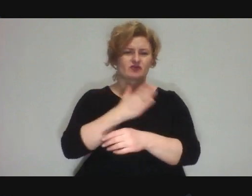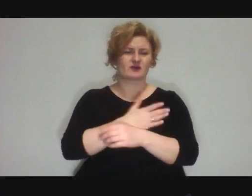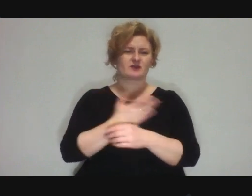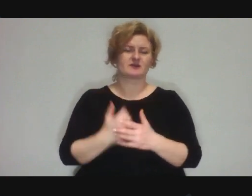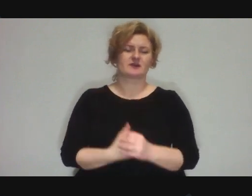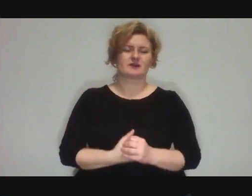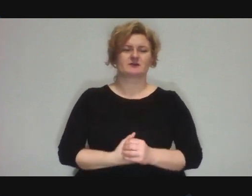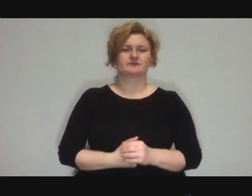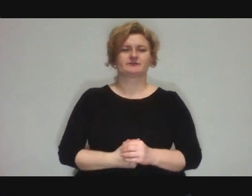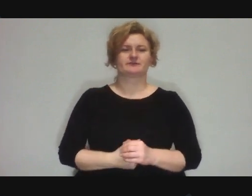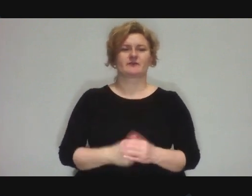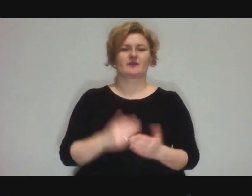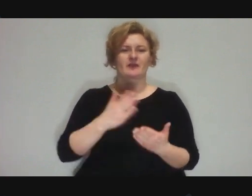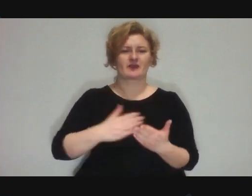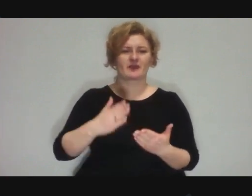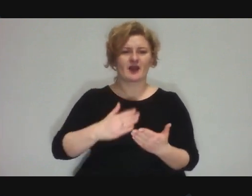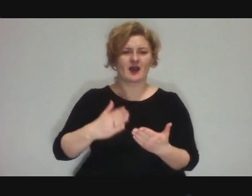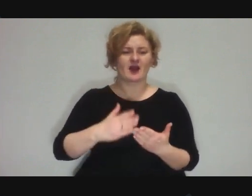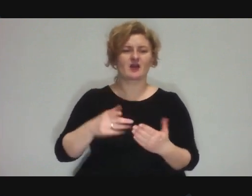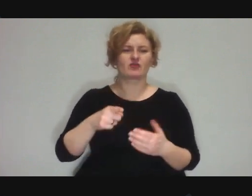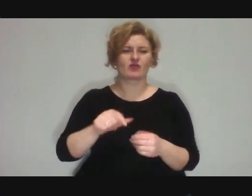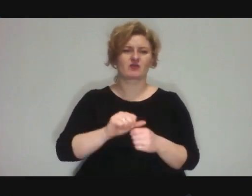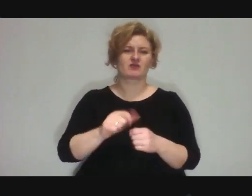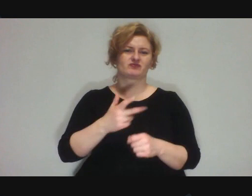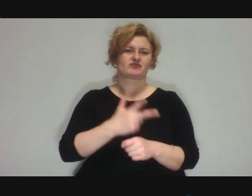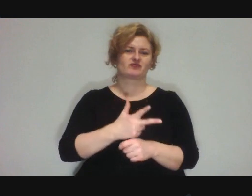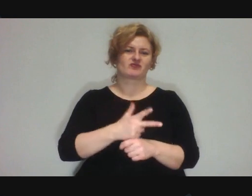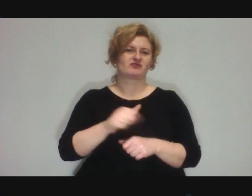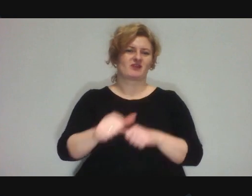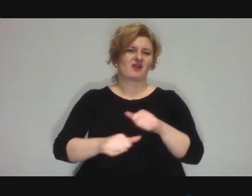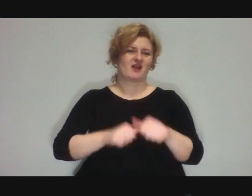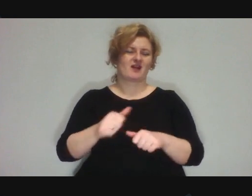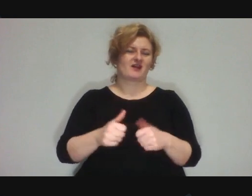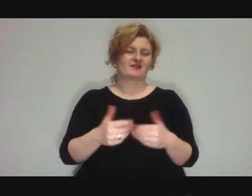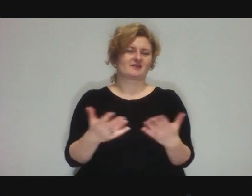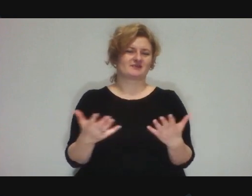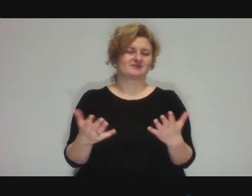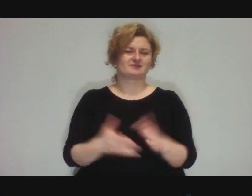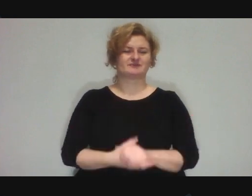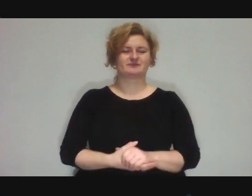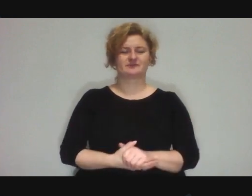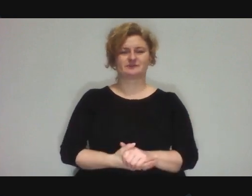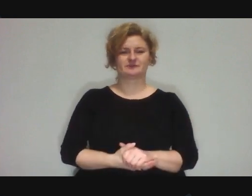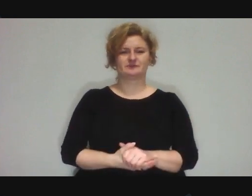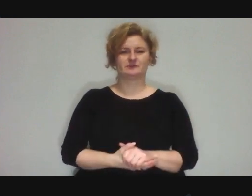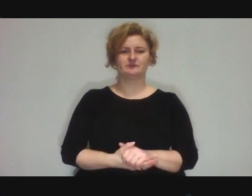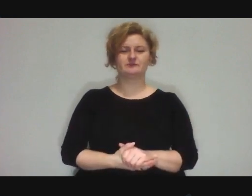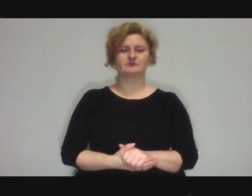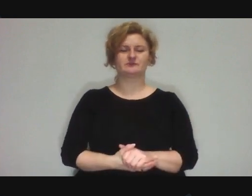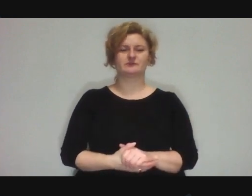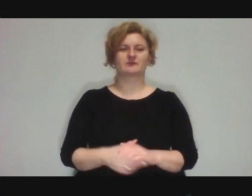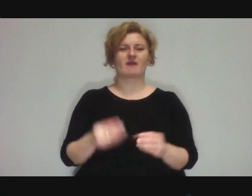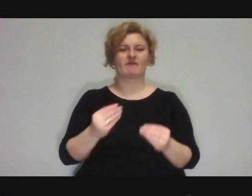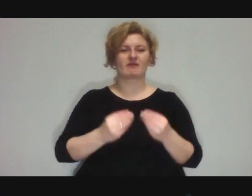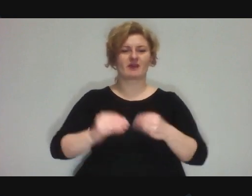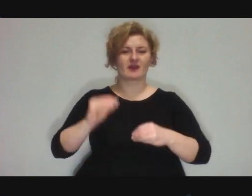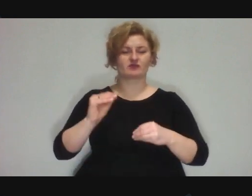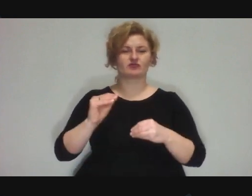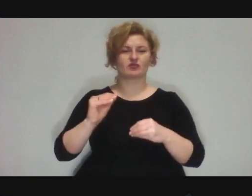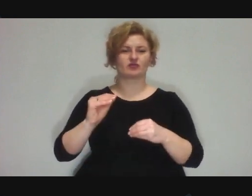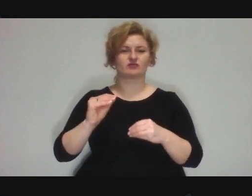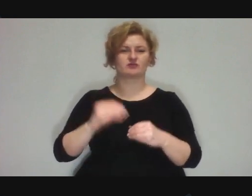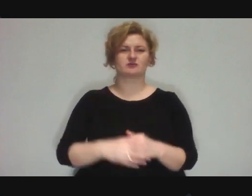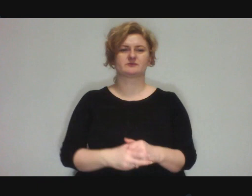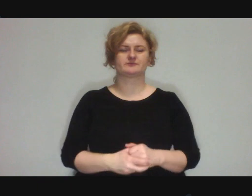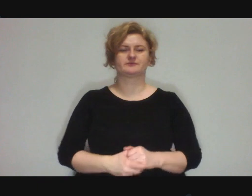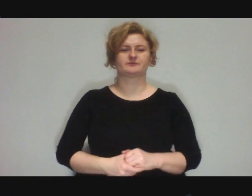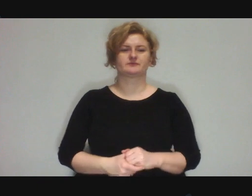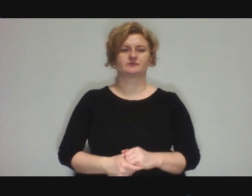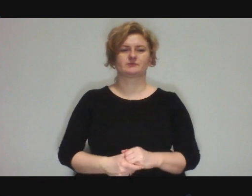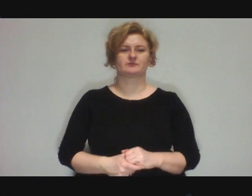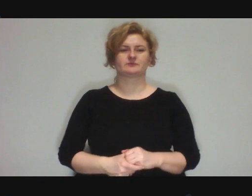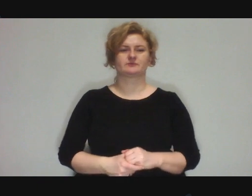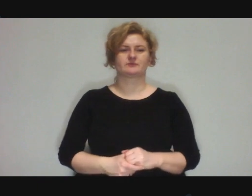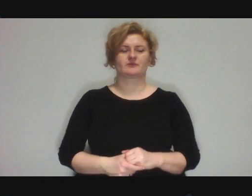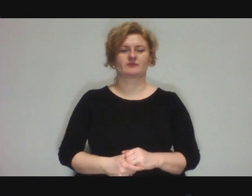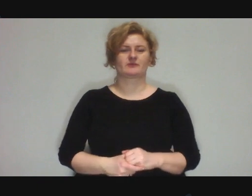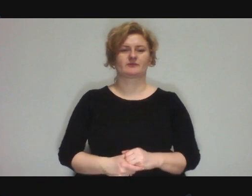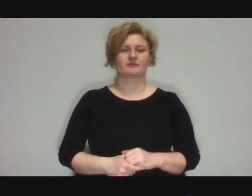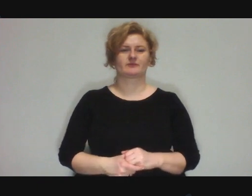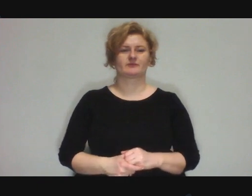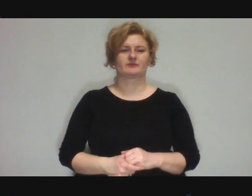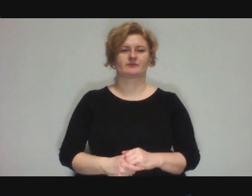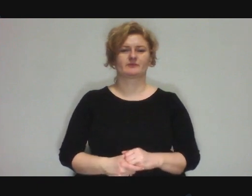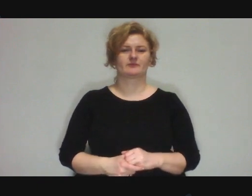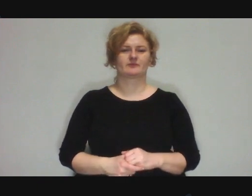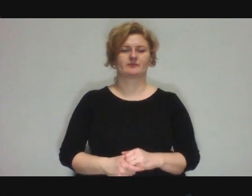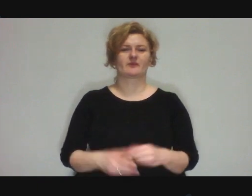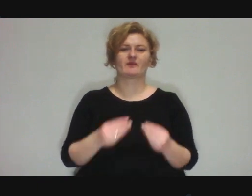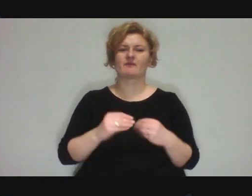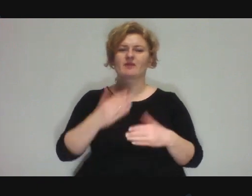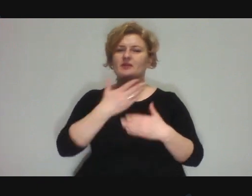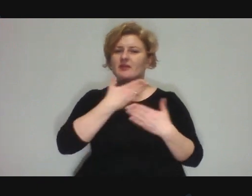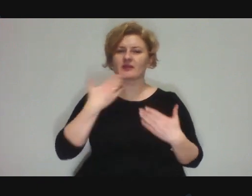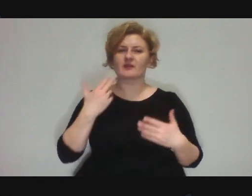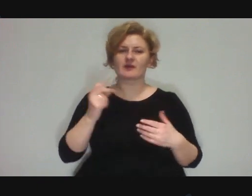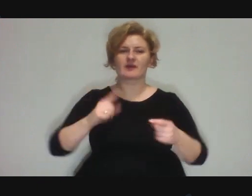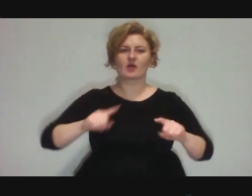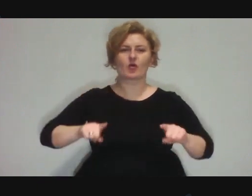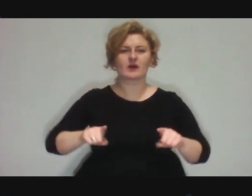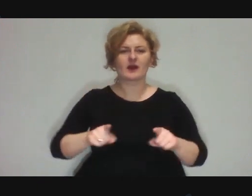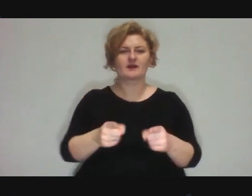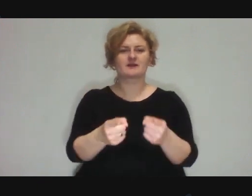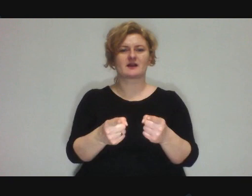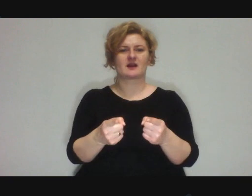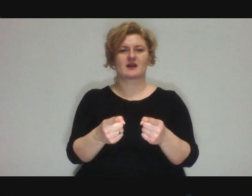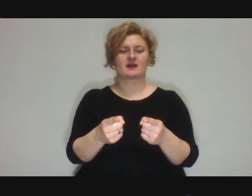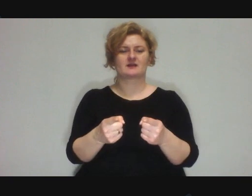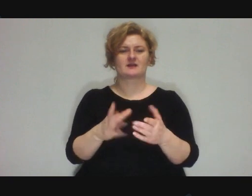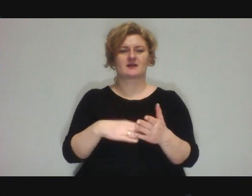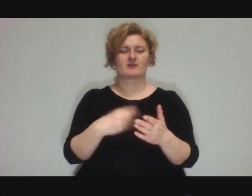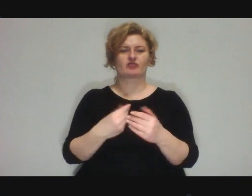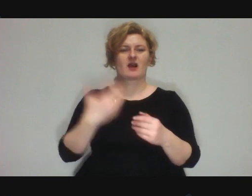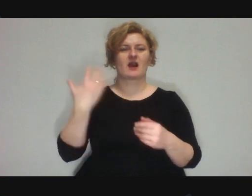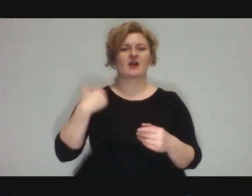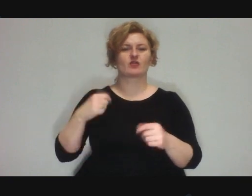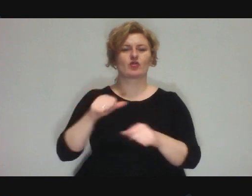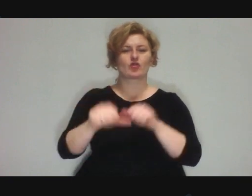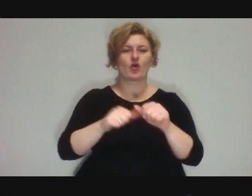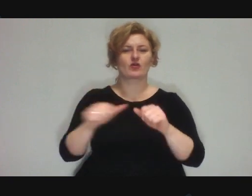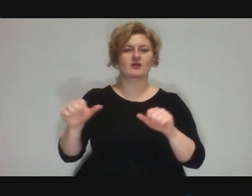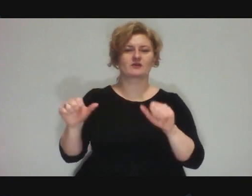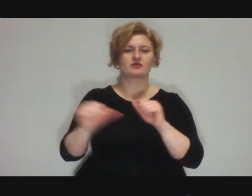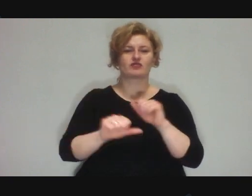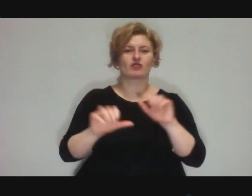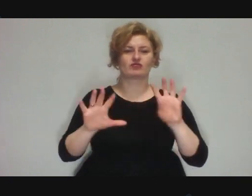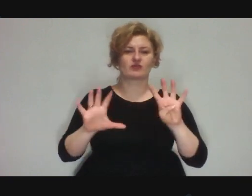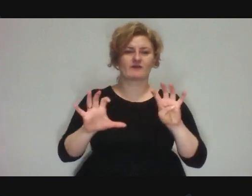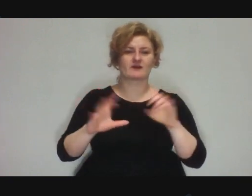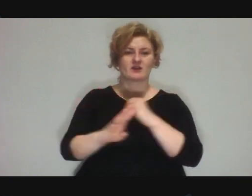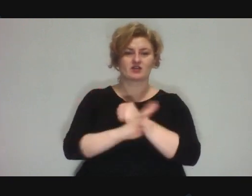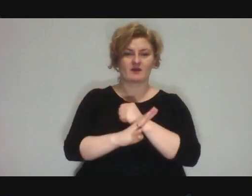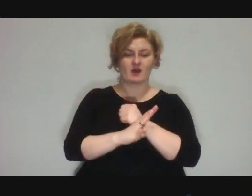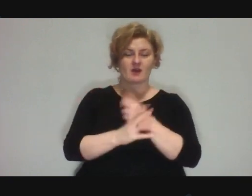So it's still some 30 years ago, more or less, and there aren't many organisations that were founded in the 90s and are still active.